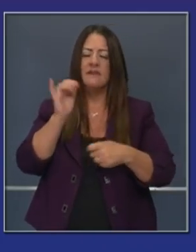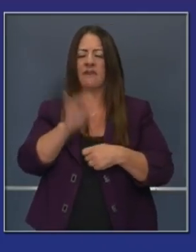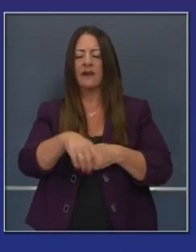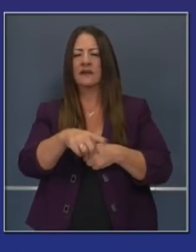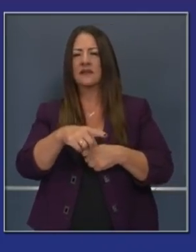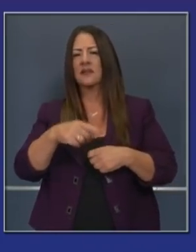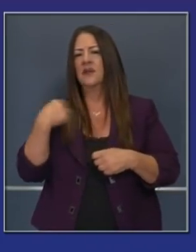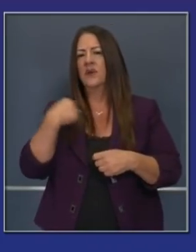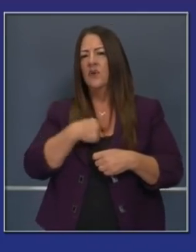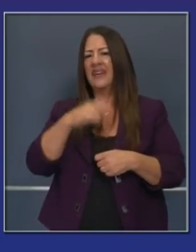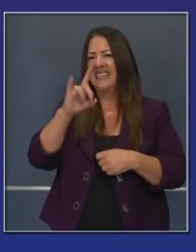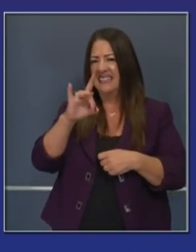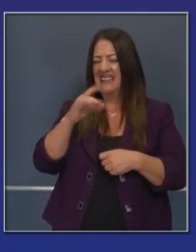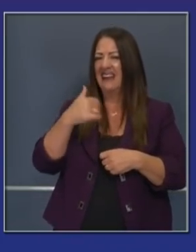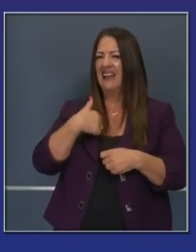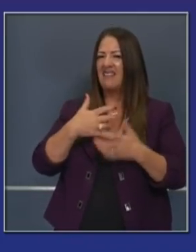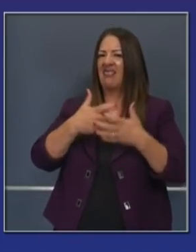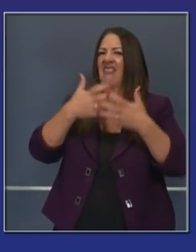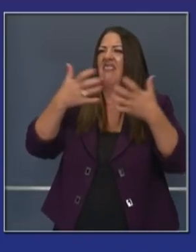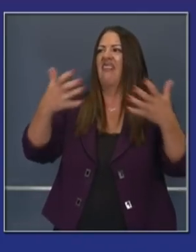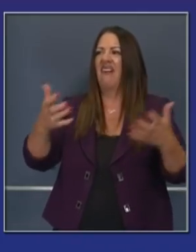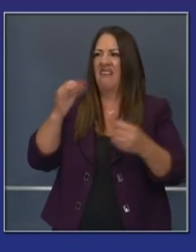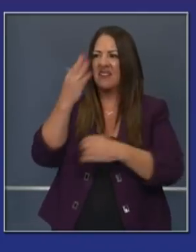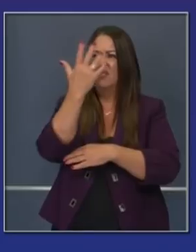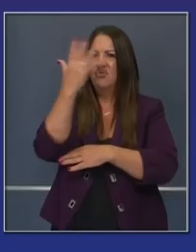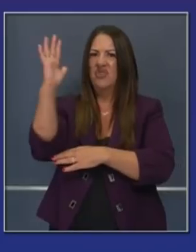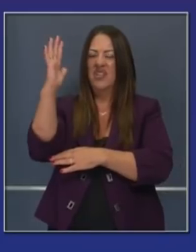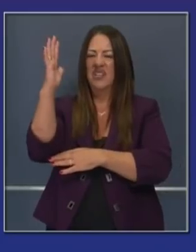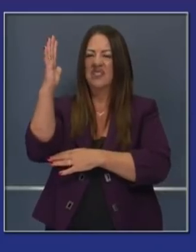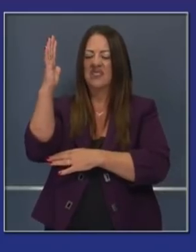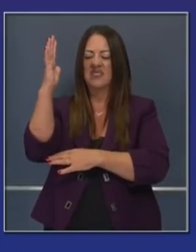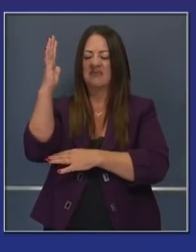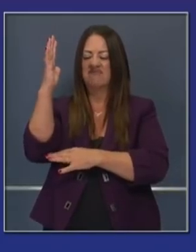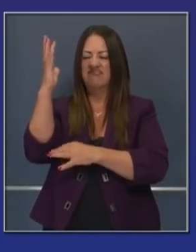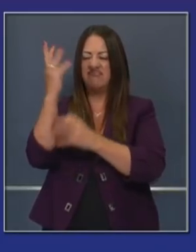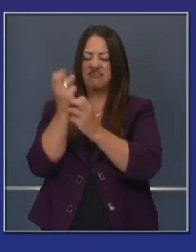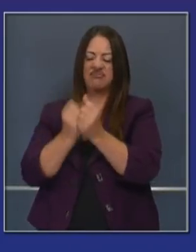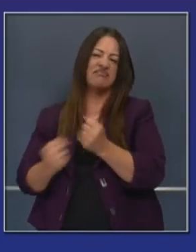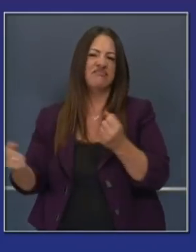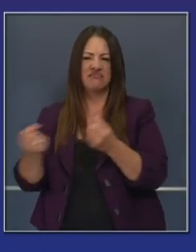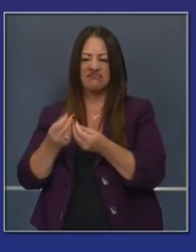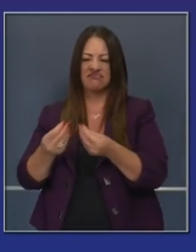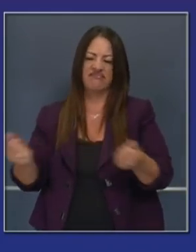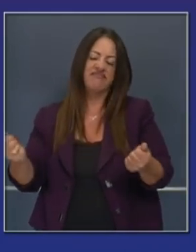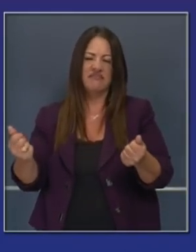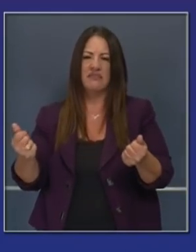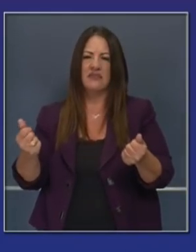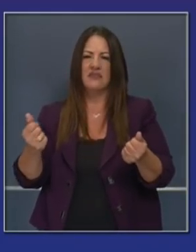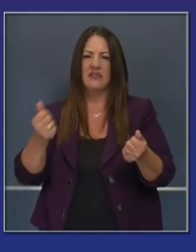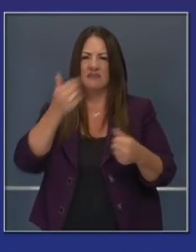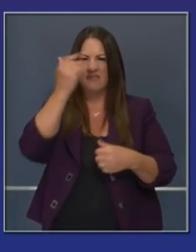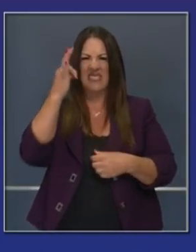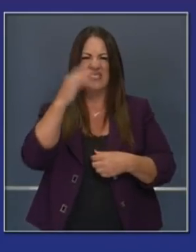COURSE. GOT A LOT OF ATTENTION THIS IS IN AND AROUND THE AREA WHERE WE